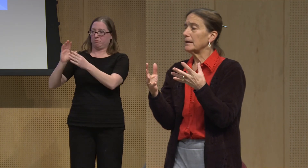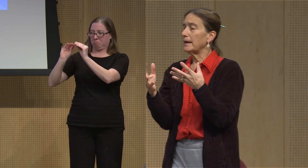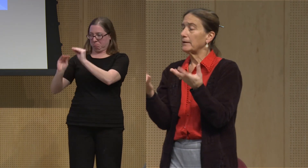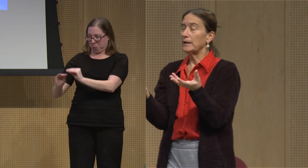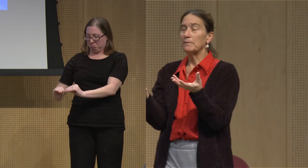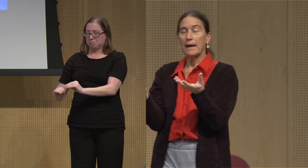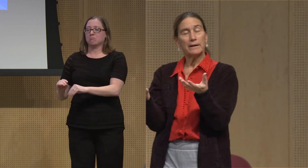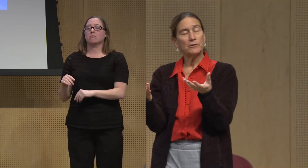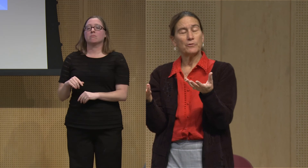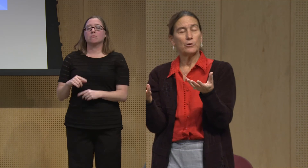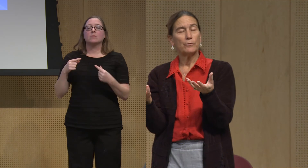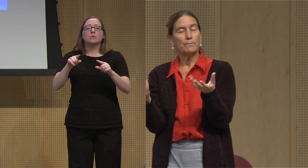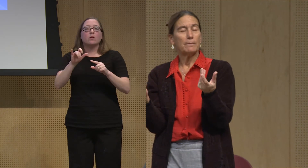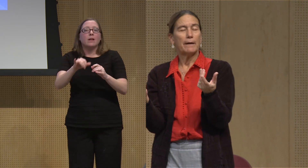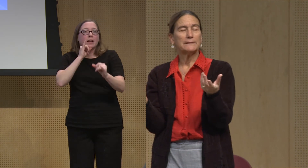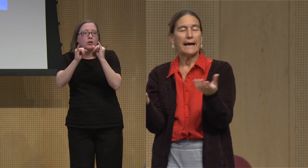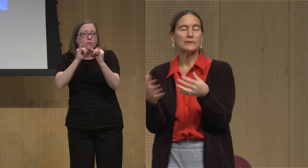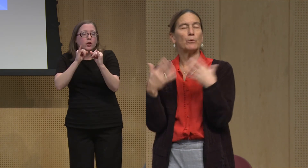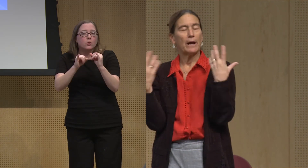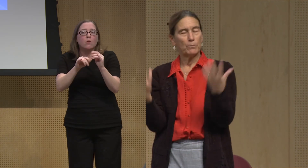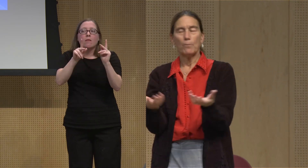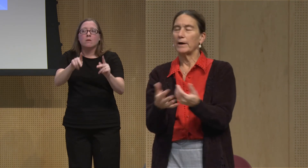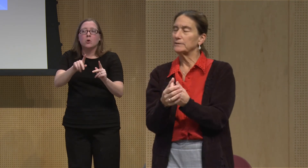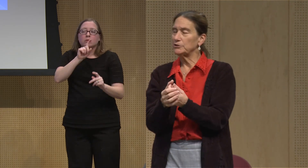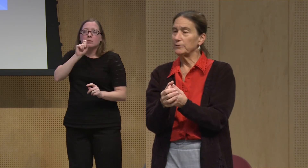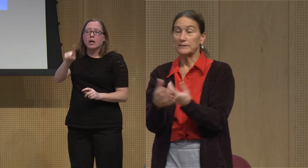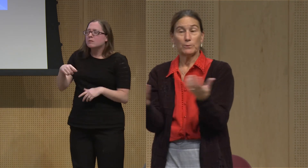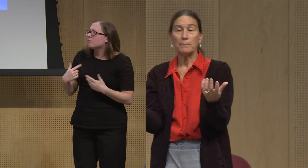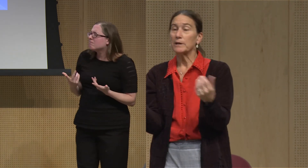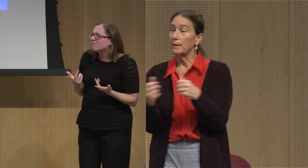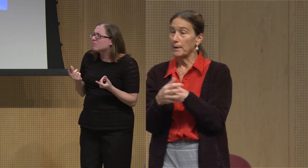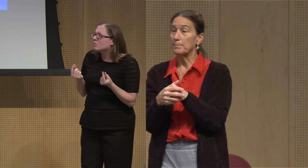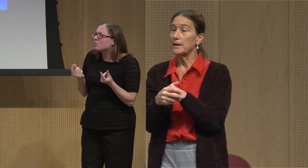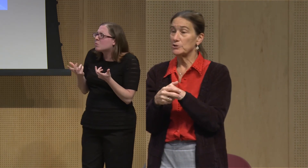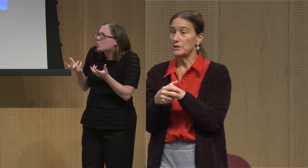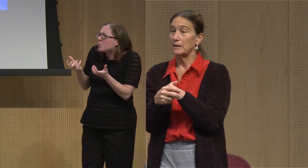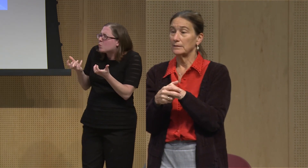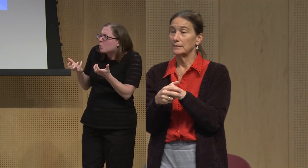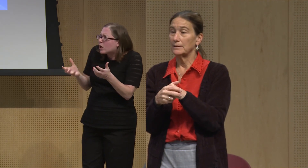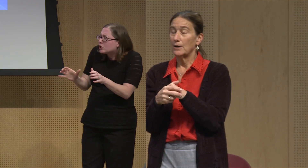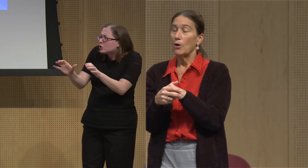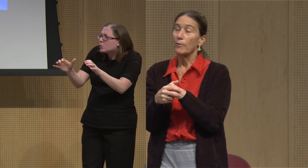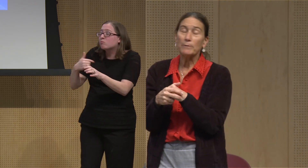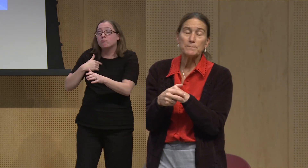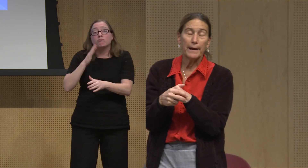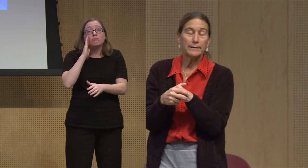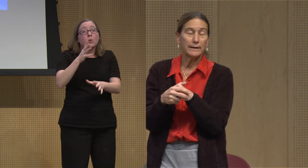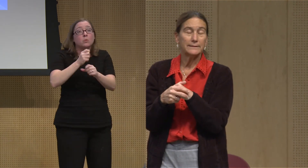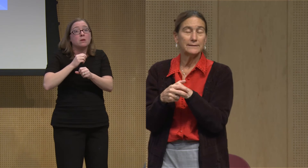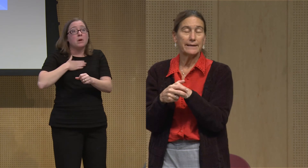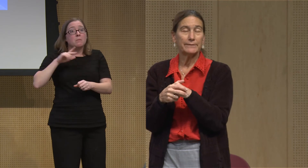AND IN THAT INTERVIEW, I WAS ASKED WHAT I WANTED TO DO, AND I SAID, "WELL, I'M GONNA GET MY PhD." WELL, THAT WAS BACK IN 1977.